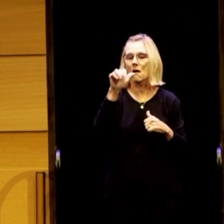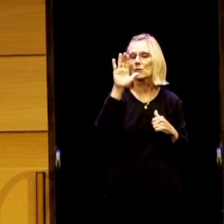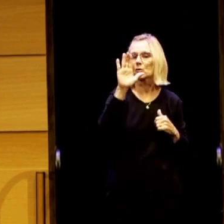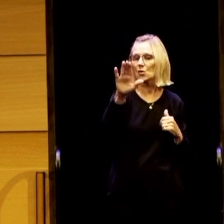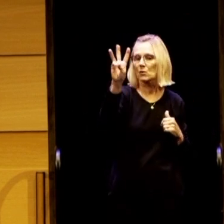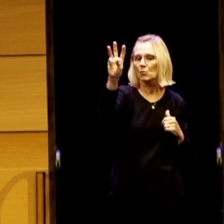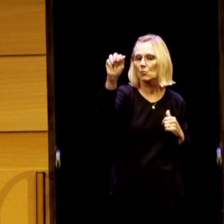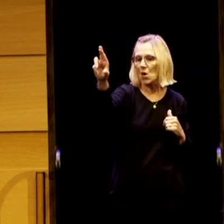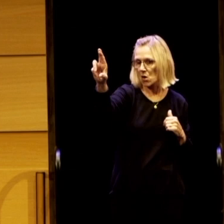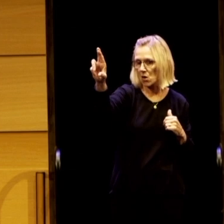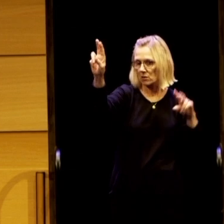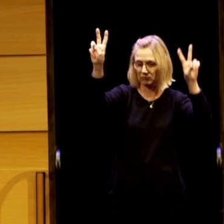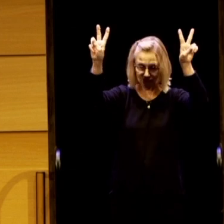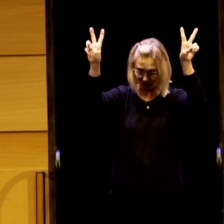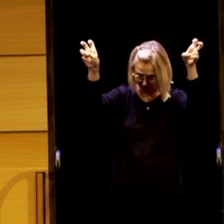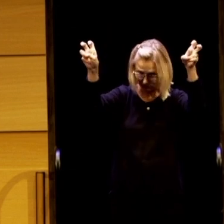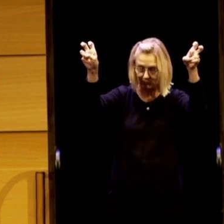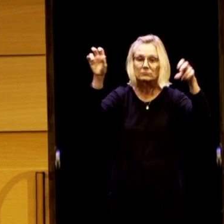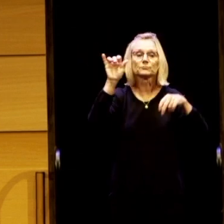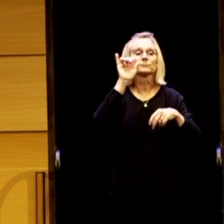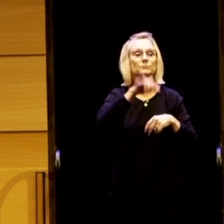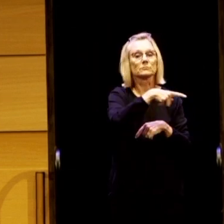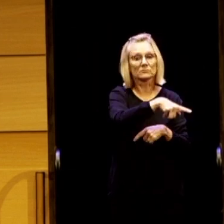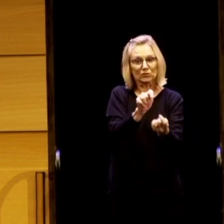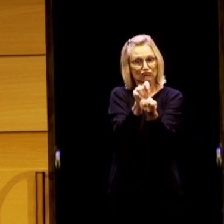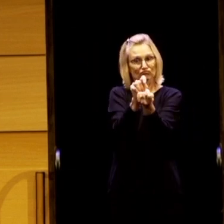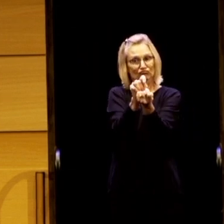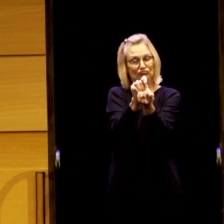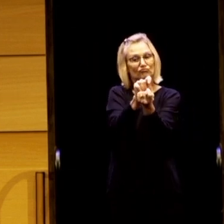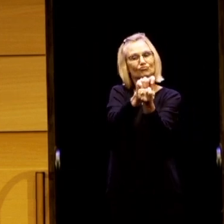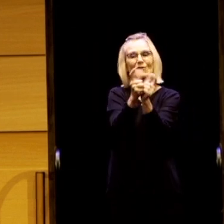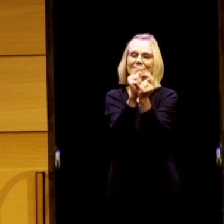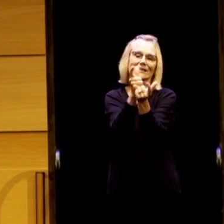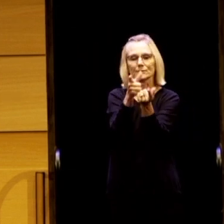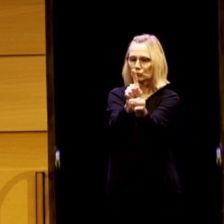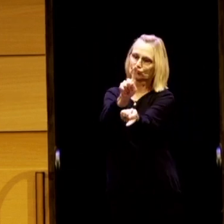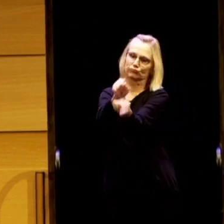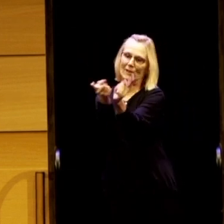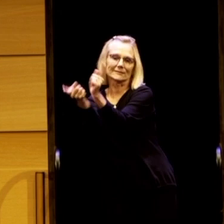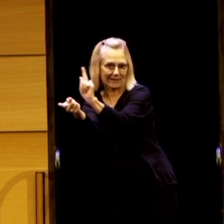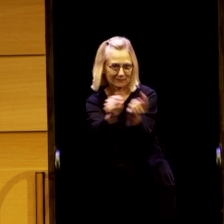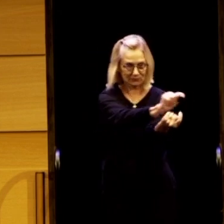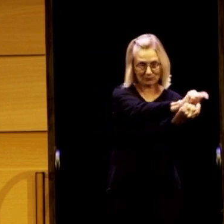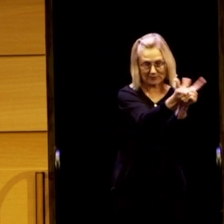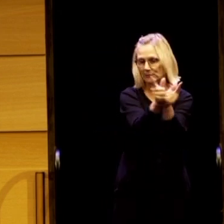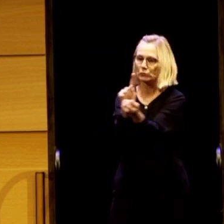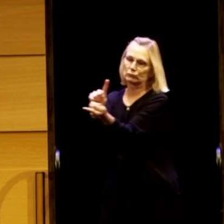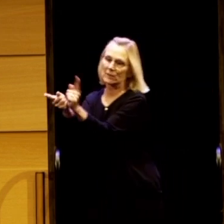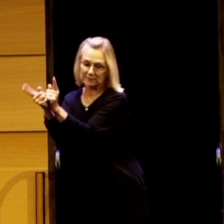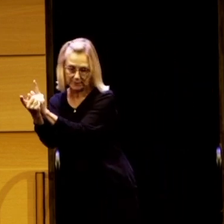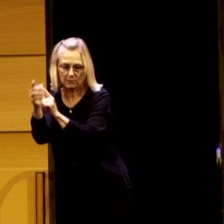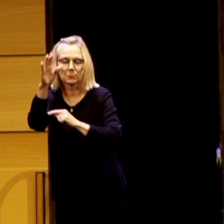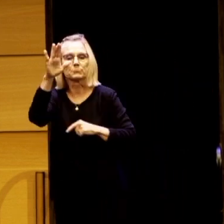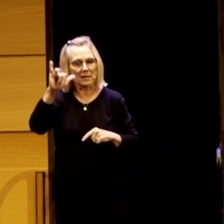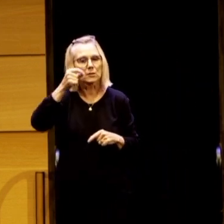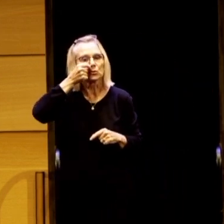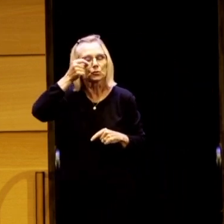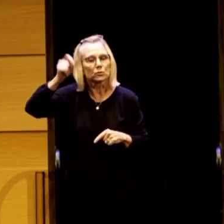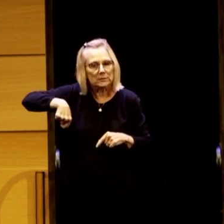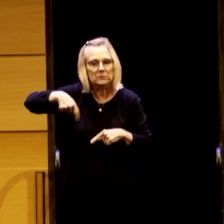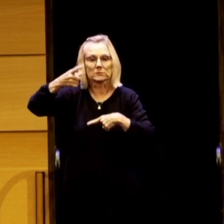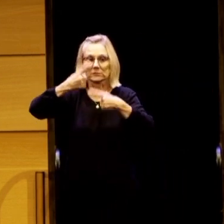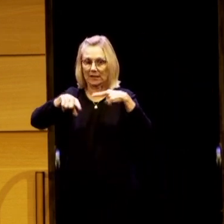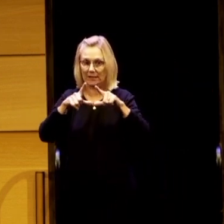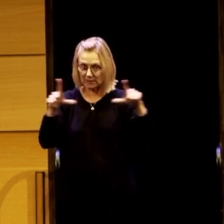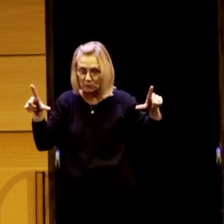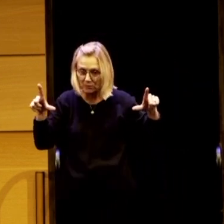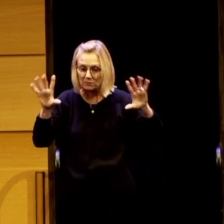"Not Your War." It is translated in Ukrainian sign language.